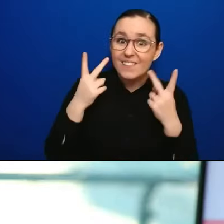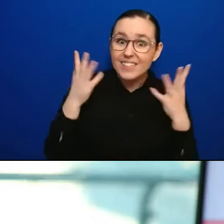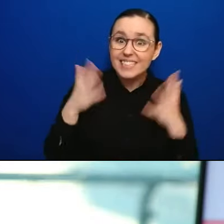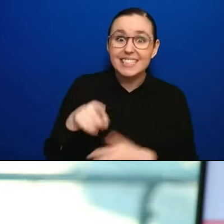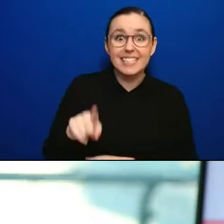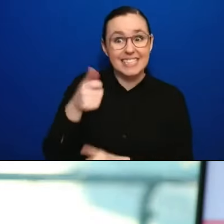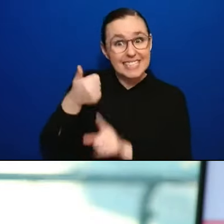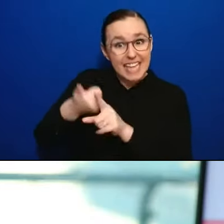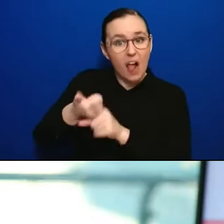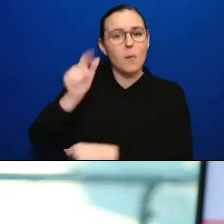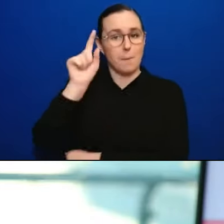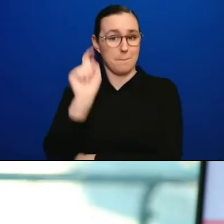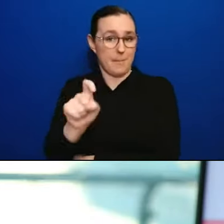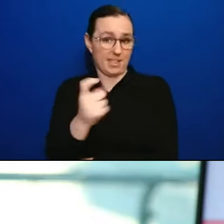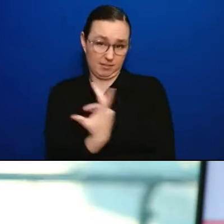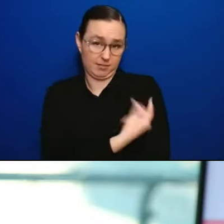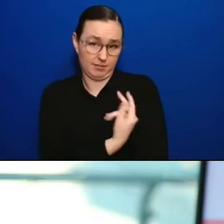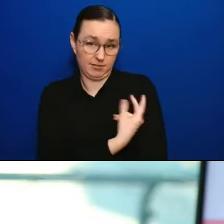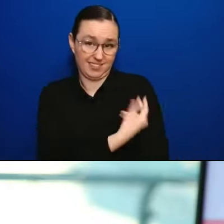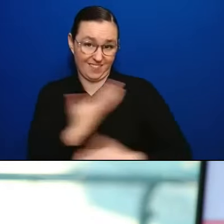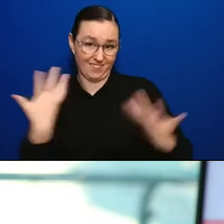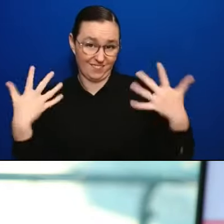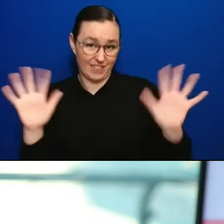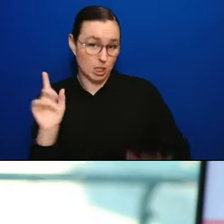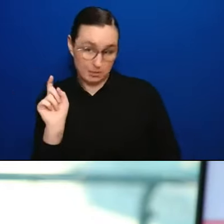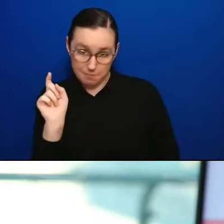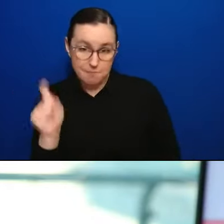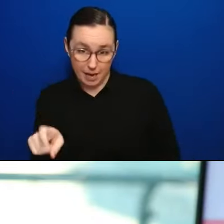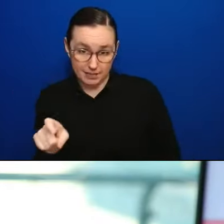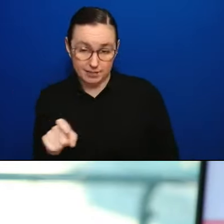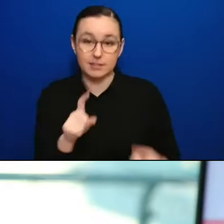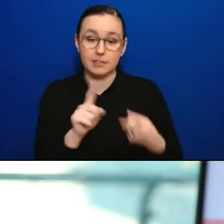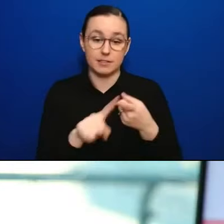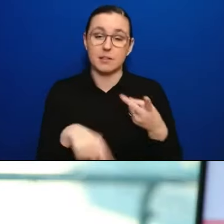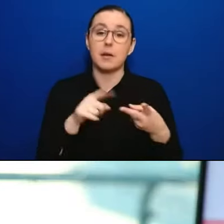What remains unchanged is that these visitors must be fully